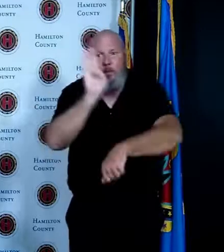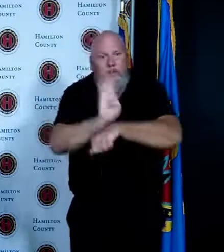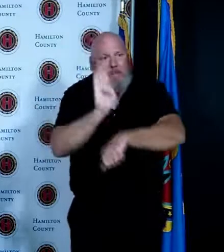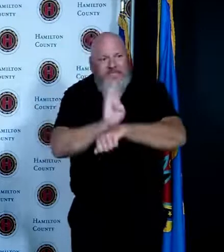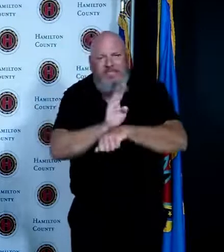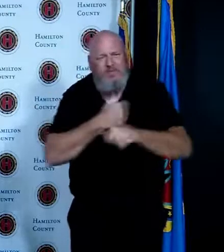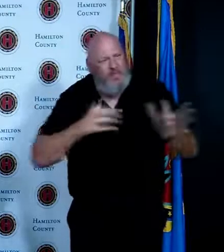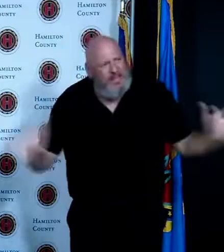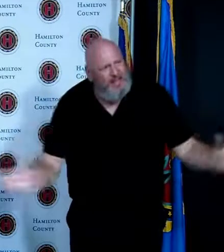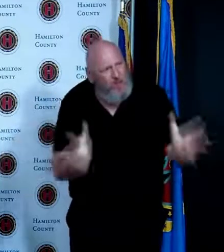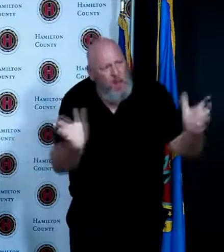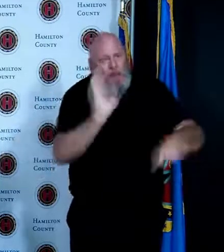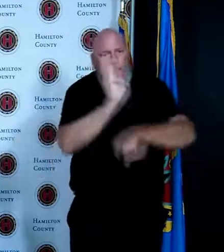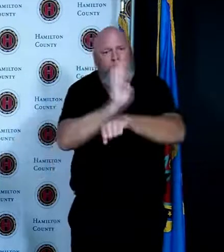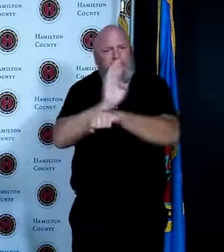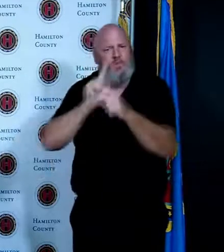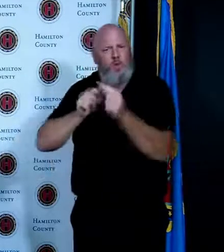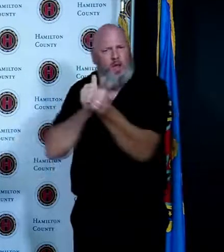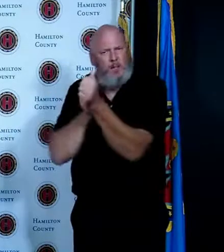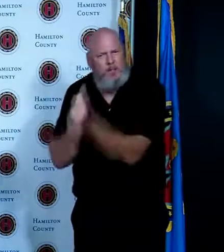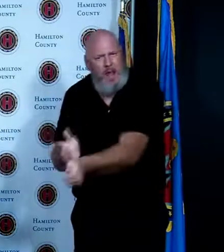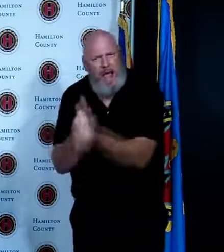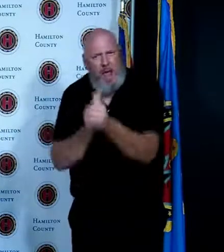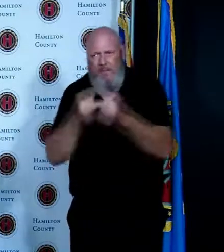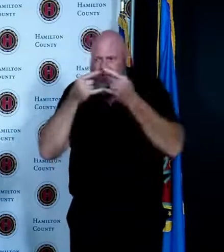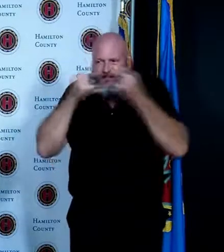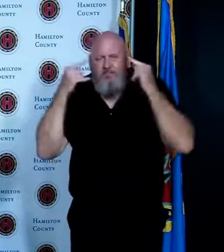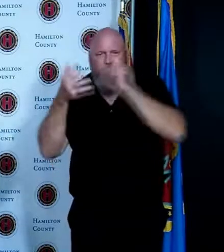to several large businesses here in town and many of those businesses are already